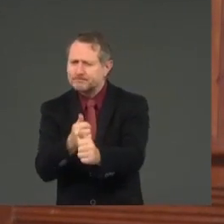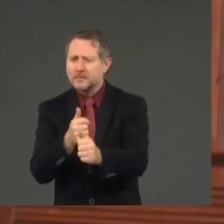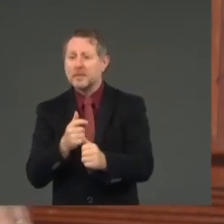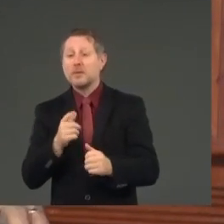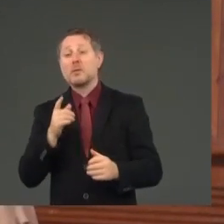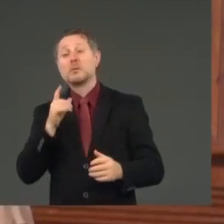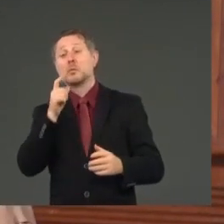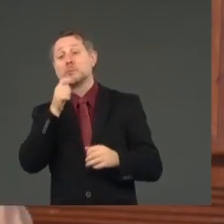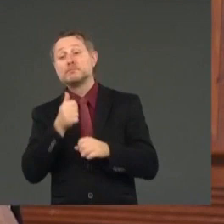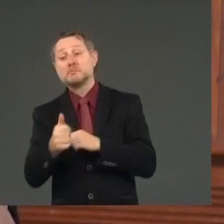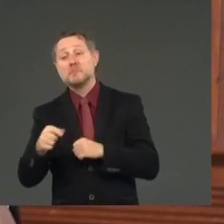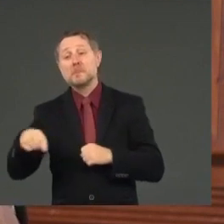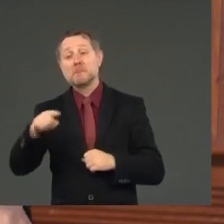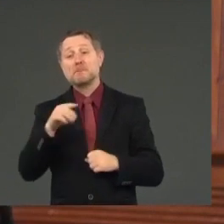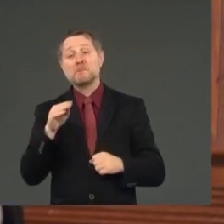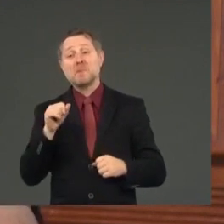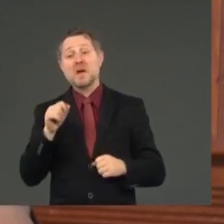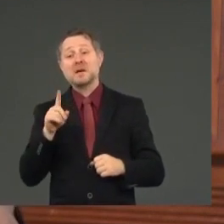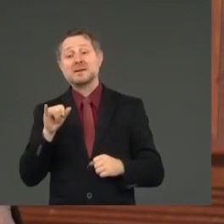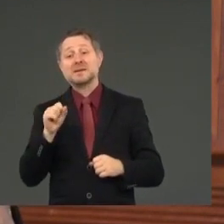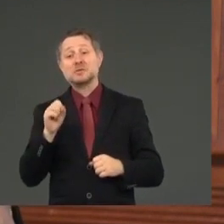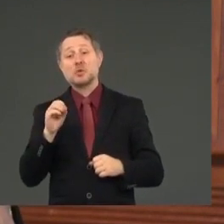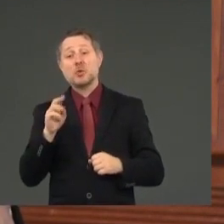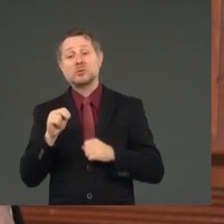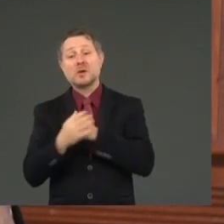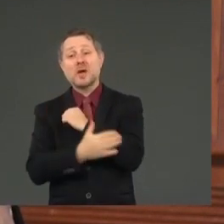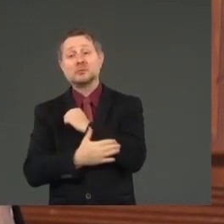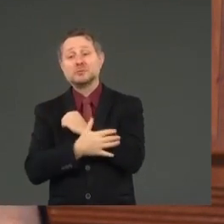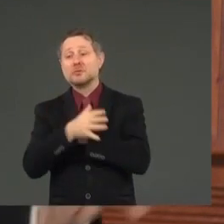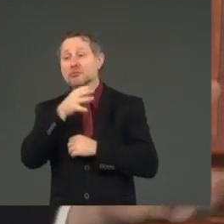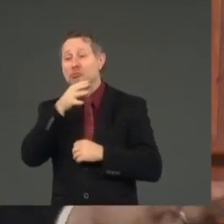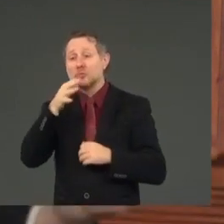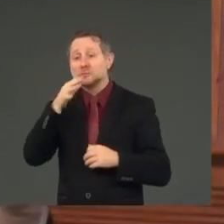UPTICKS. WE HAVE CONTRACT TRACING AND